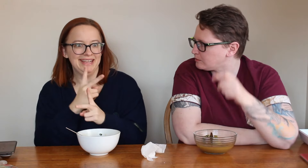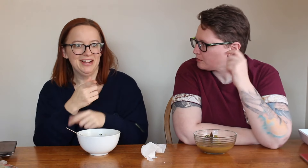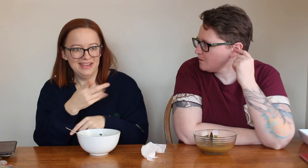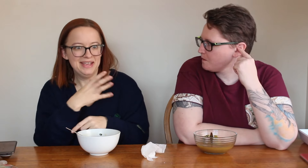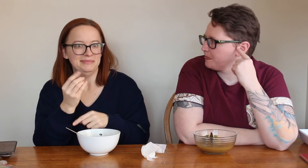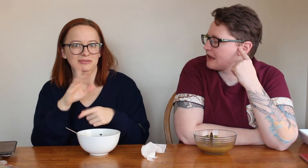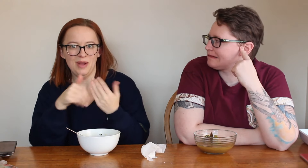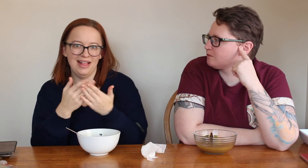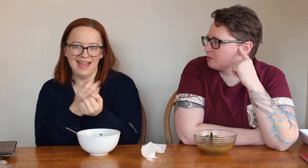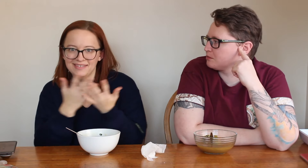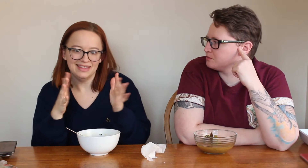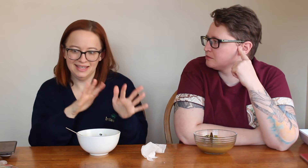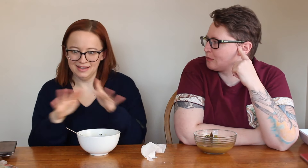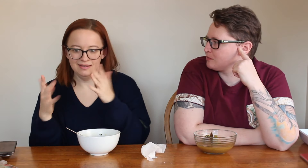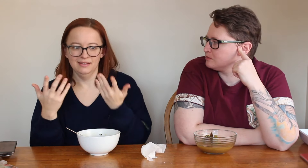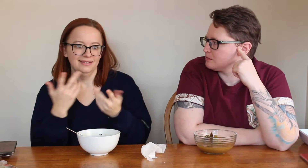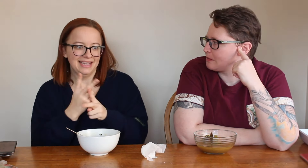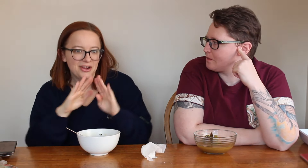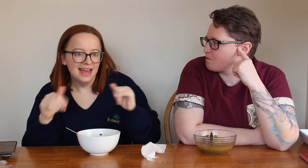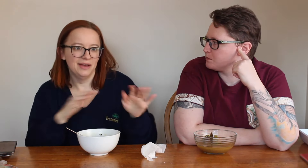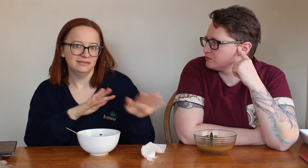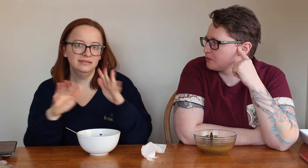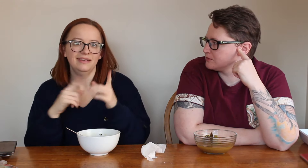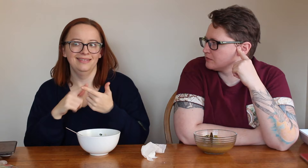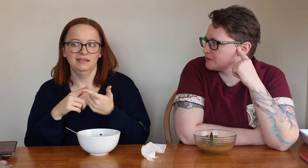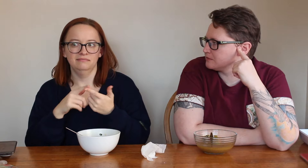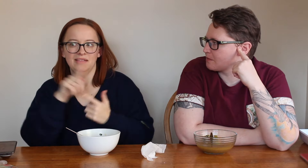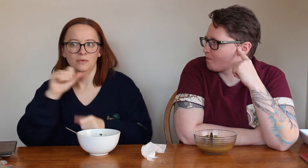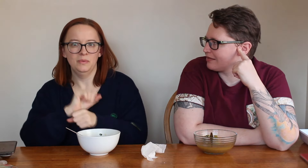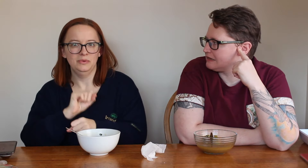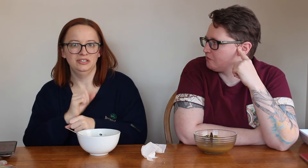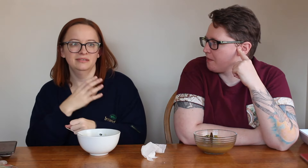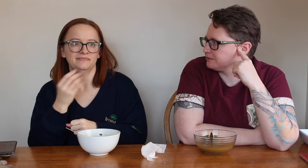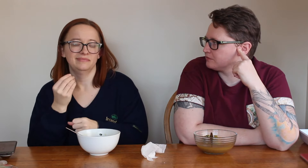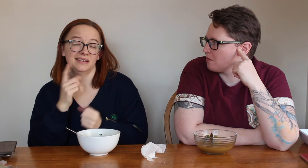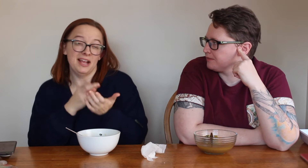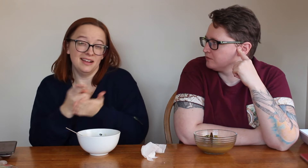I'll just be working Tuesday through Friday still in the evenings but every once in a while I'll work on the weekend. But again not too much